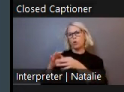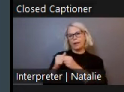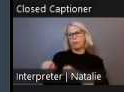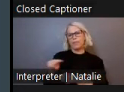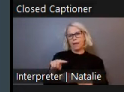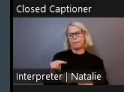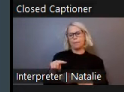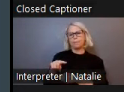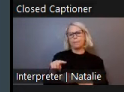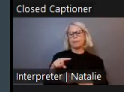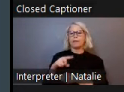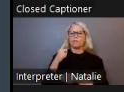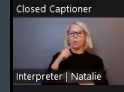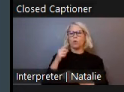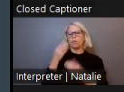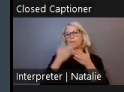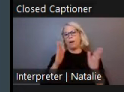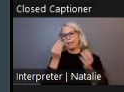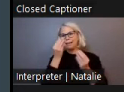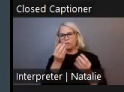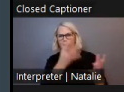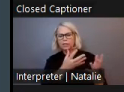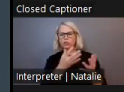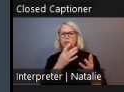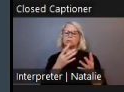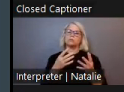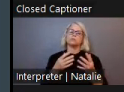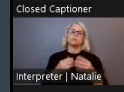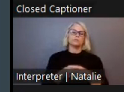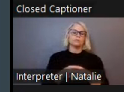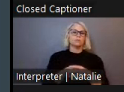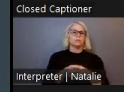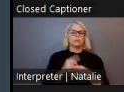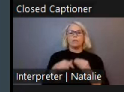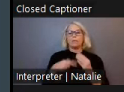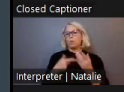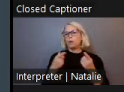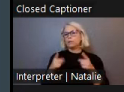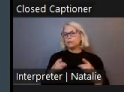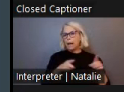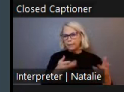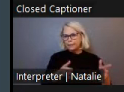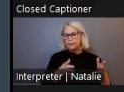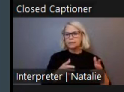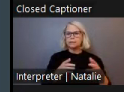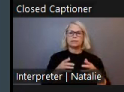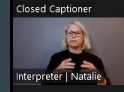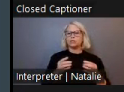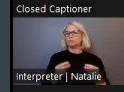from folks that go through this program is that they go to the program and then sometimes